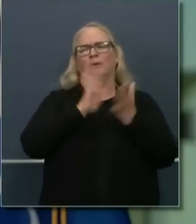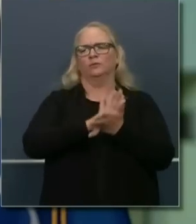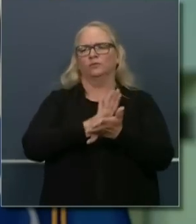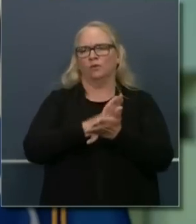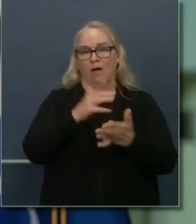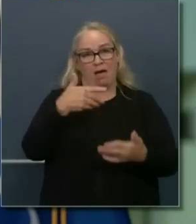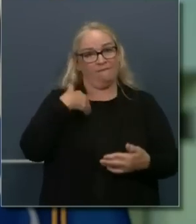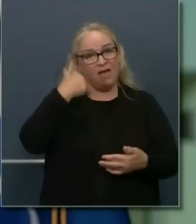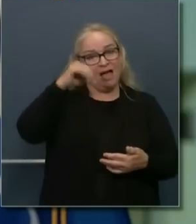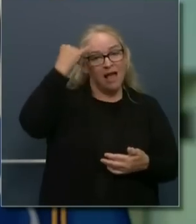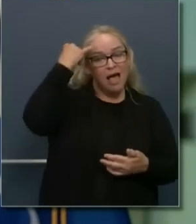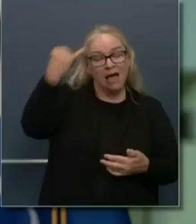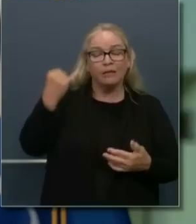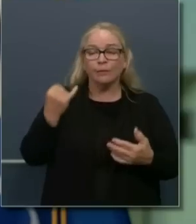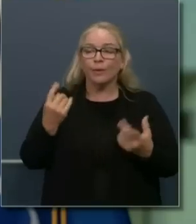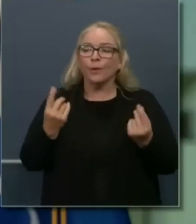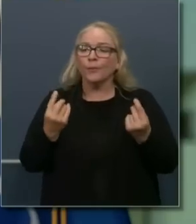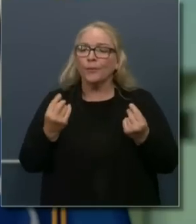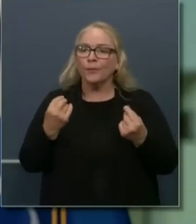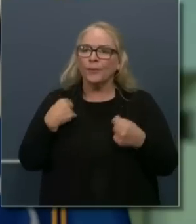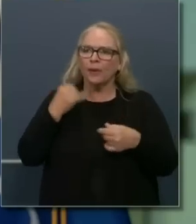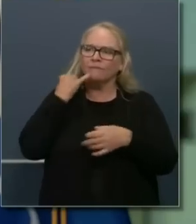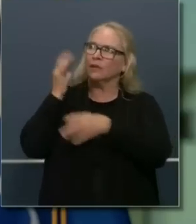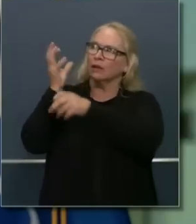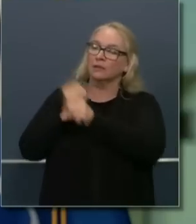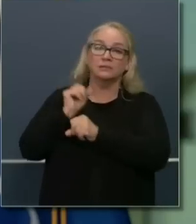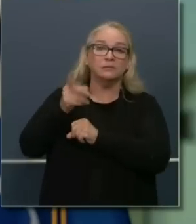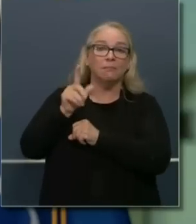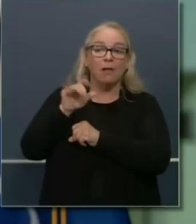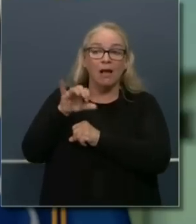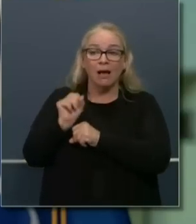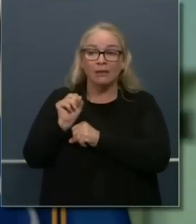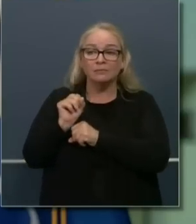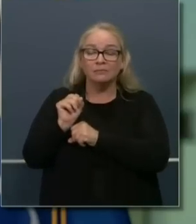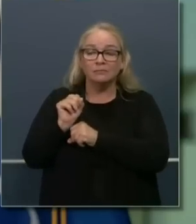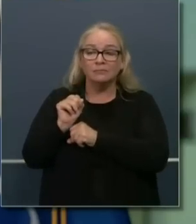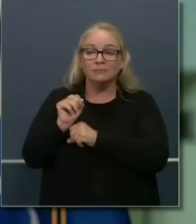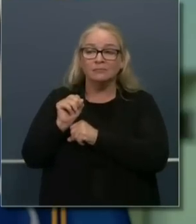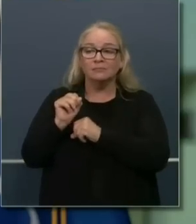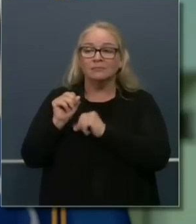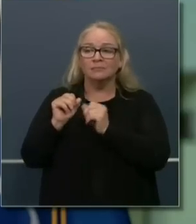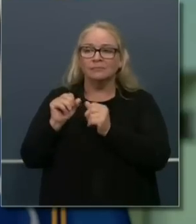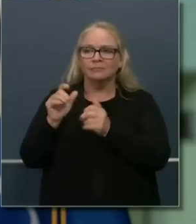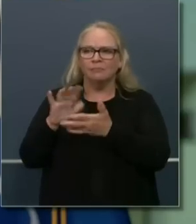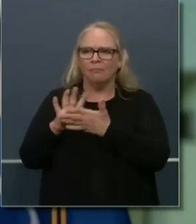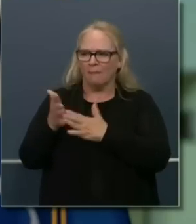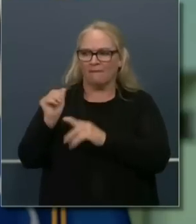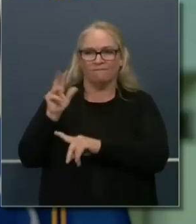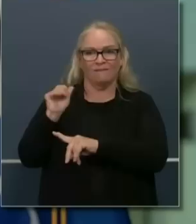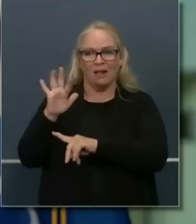RESPECT TO SCHOOLS OVERALL AND DO WE HAVE AN IDEA OF WHEN WE